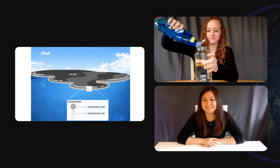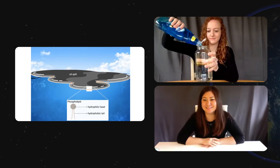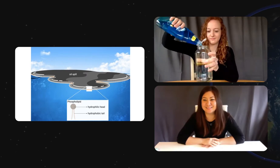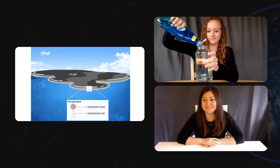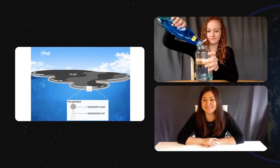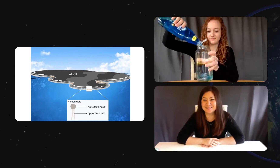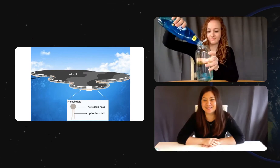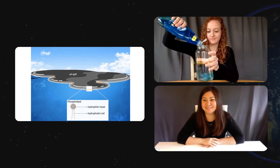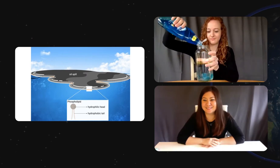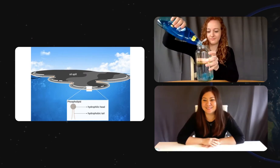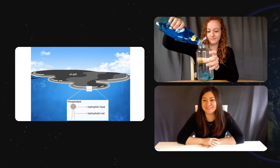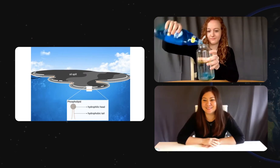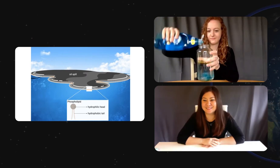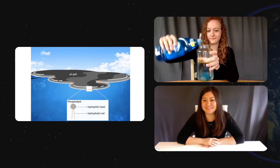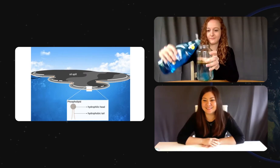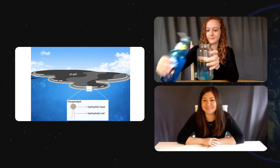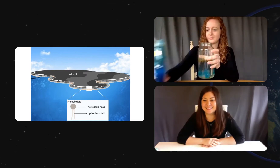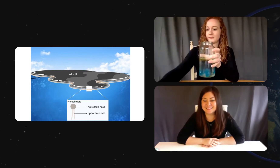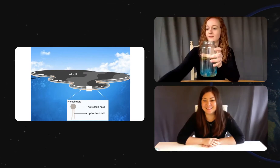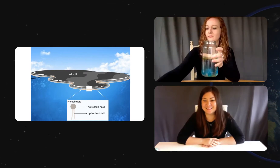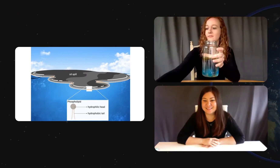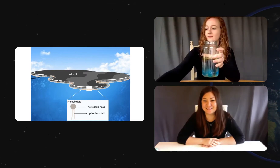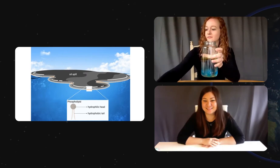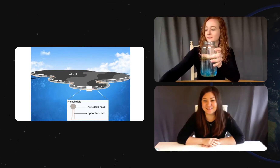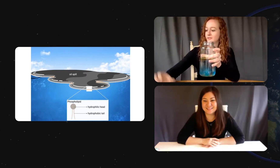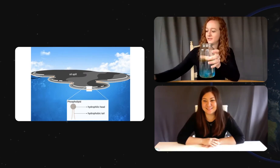See what happens.